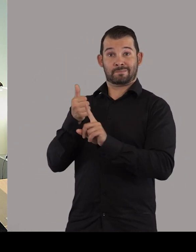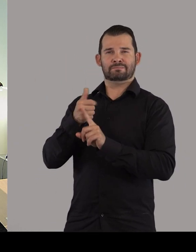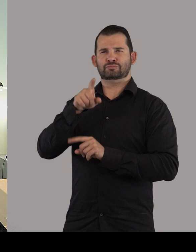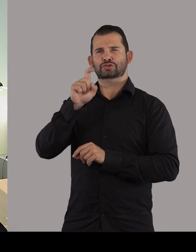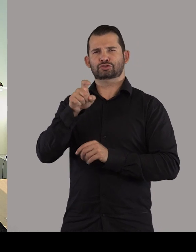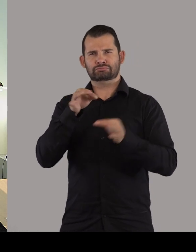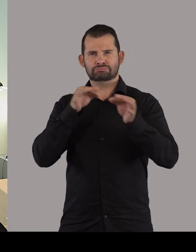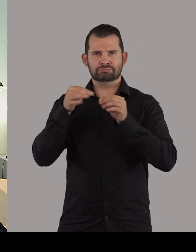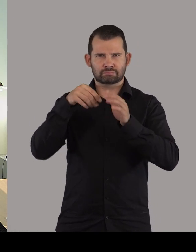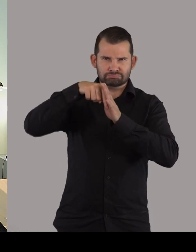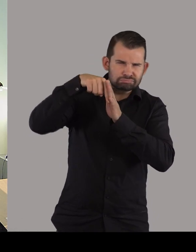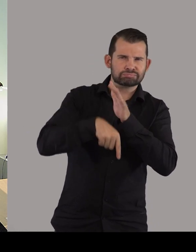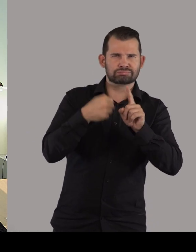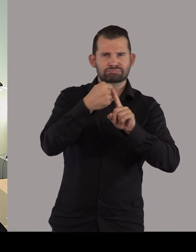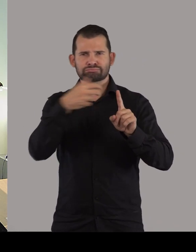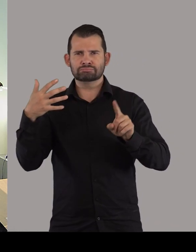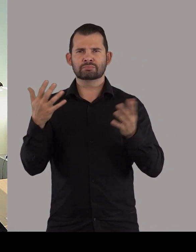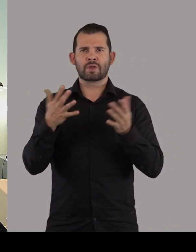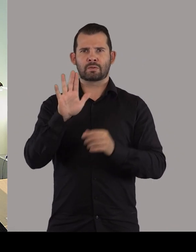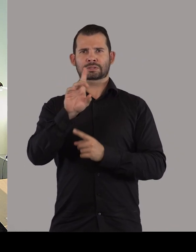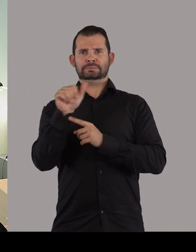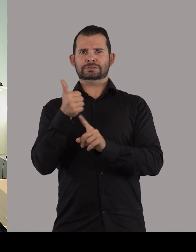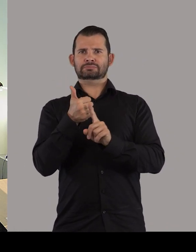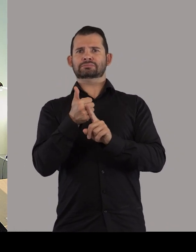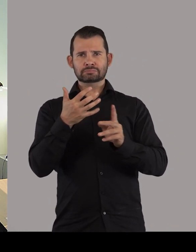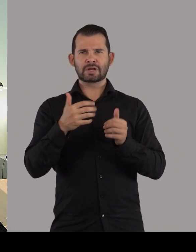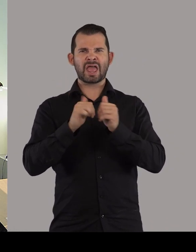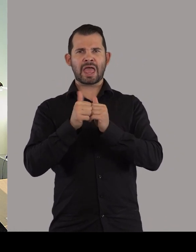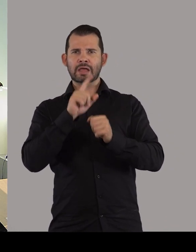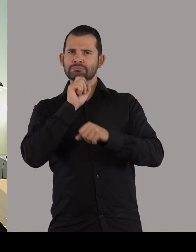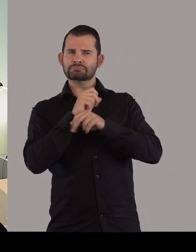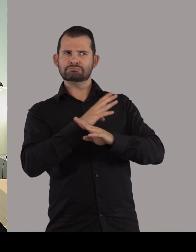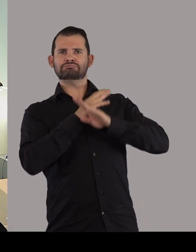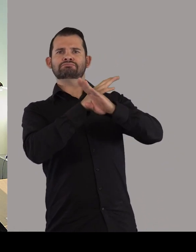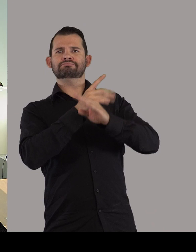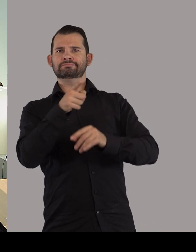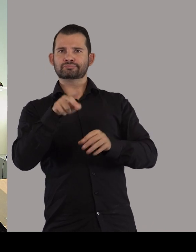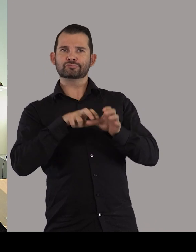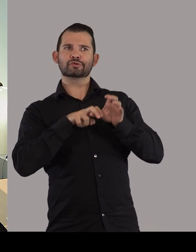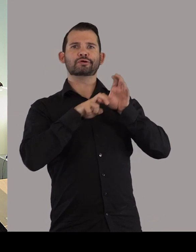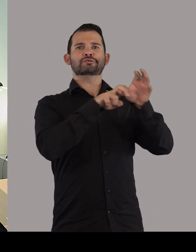what your disabilities are and how they prevent you from riding conventional transportation.